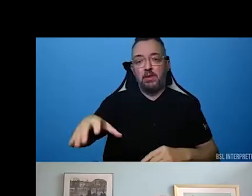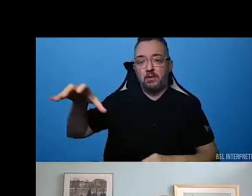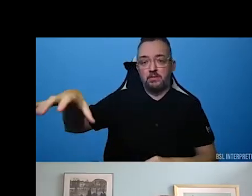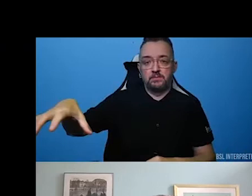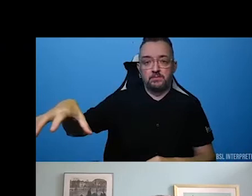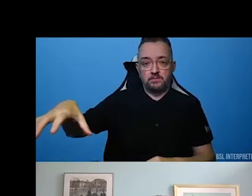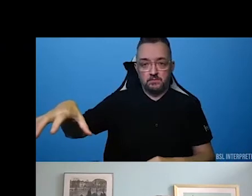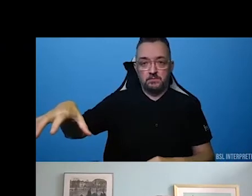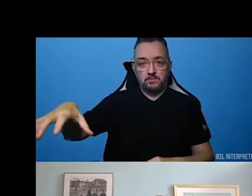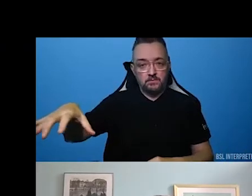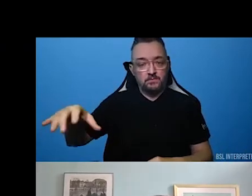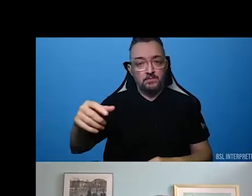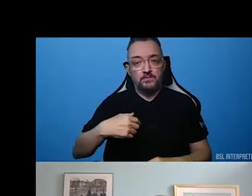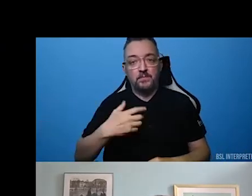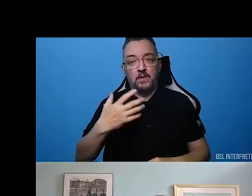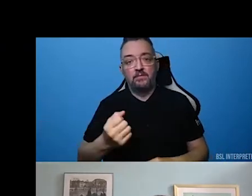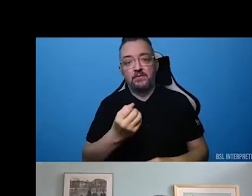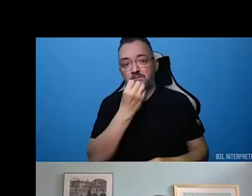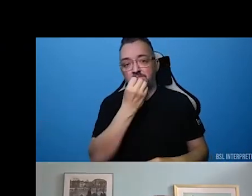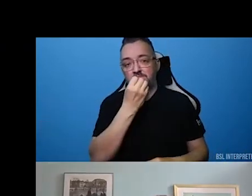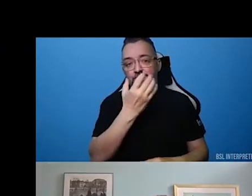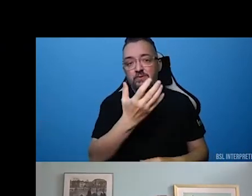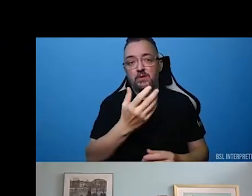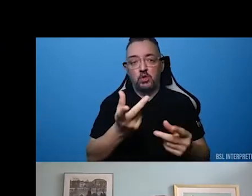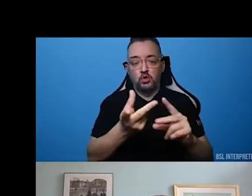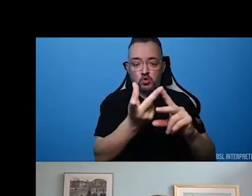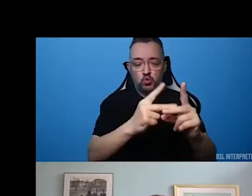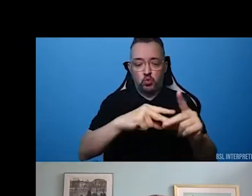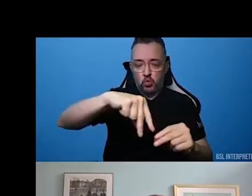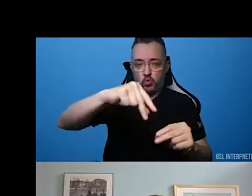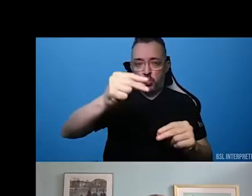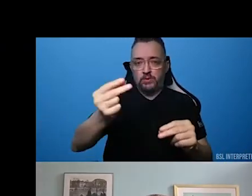What we've got is a gorgeous twisty winding ram's horn